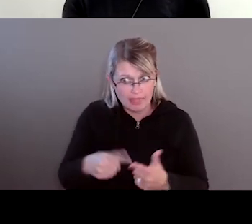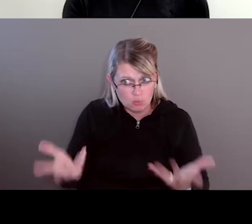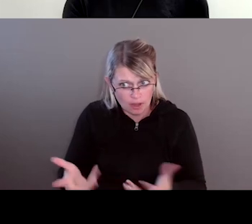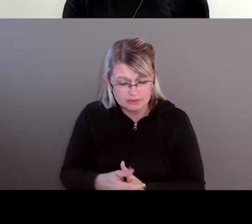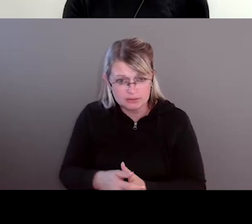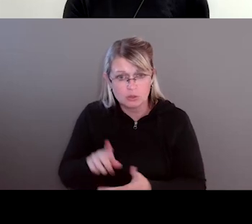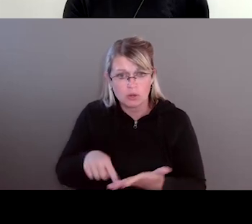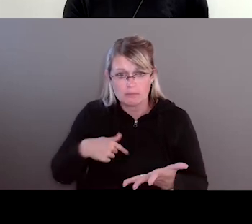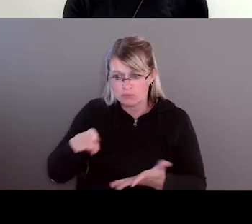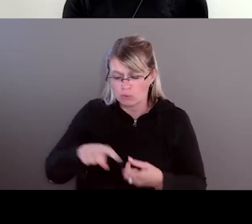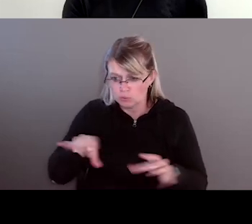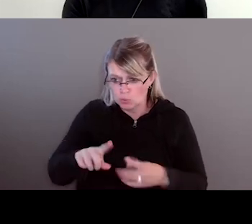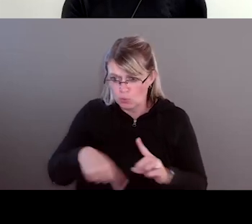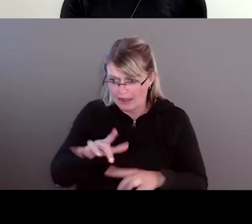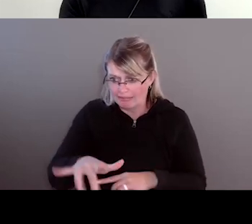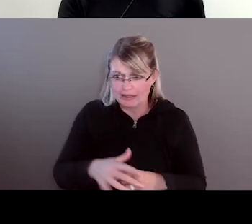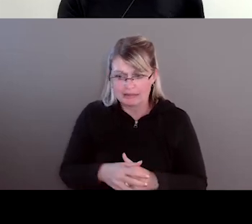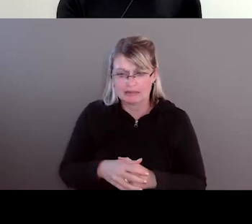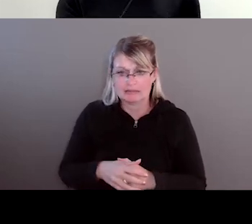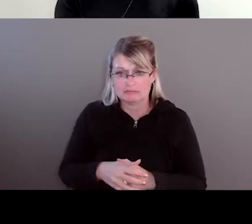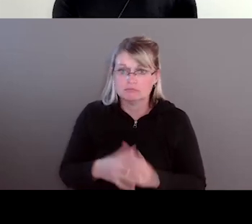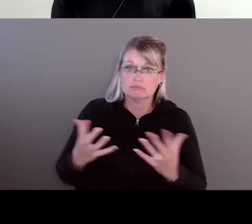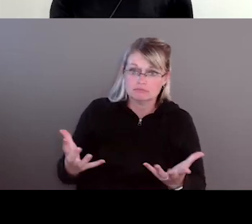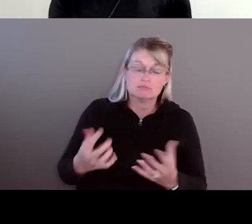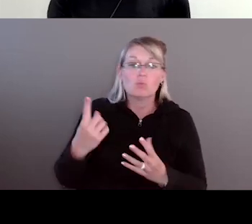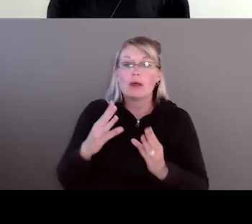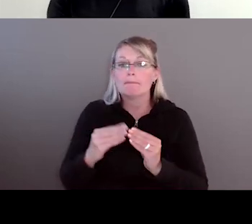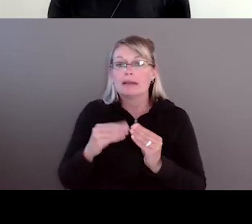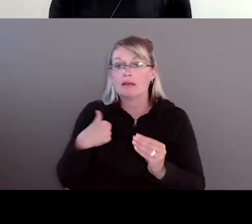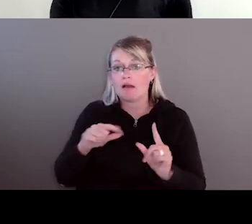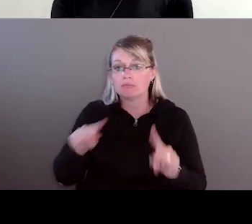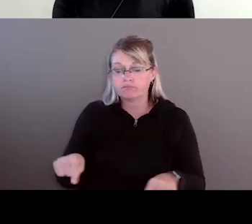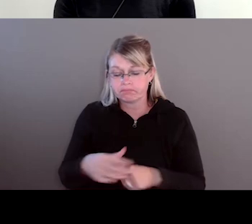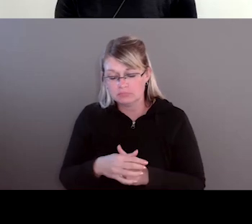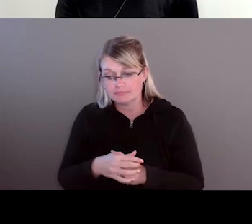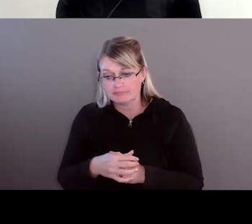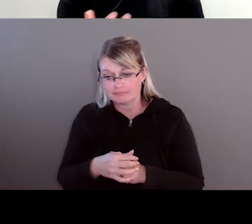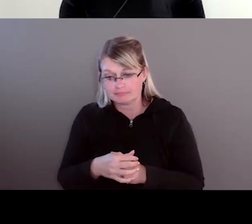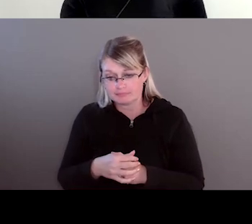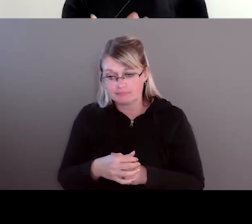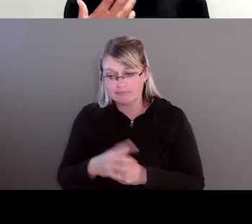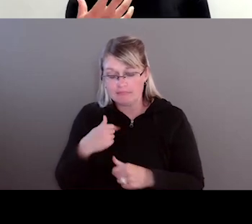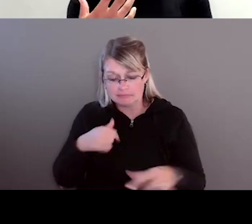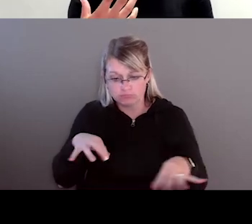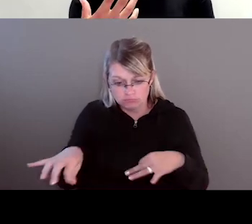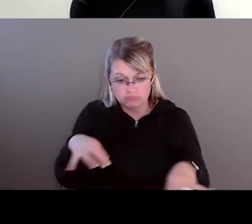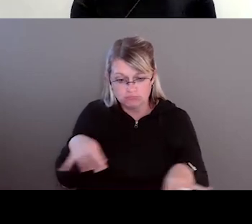supposed to do when I click here? In one meeting that I was in, I was explaining how you don't